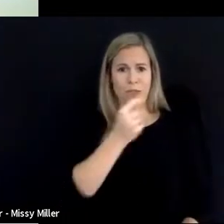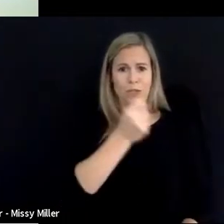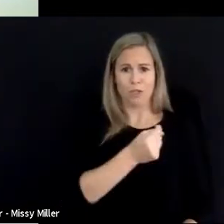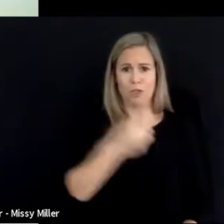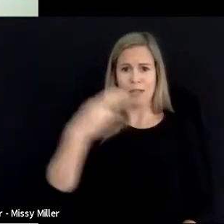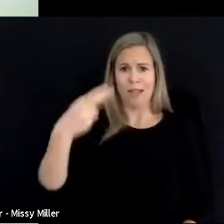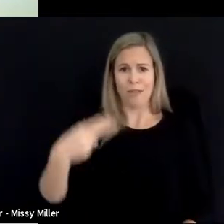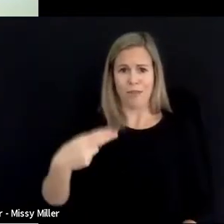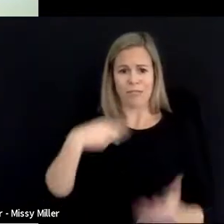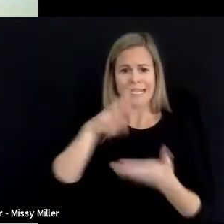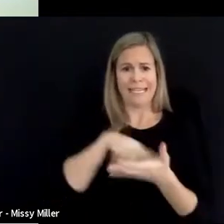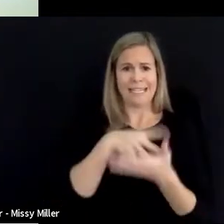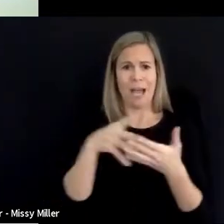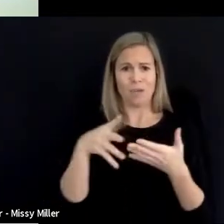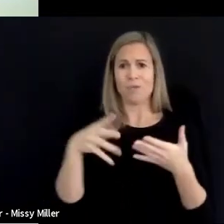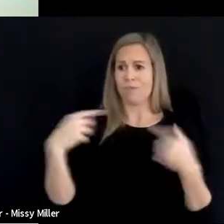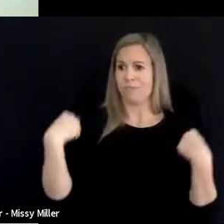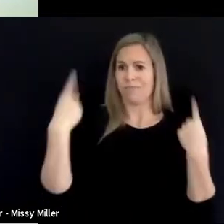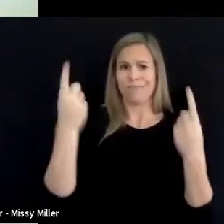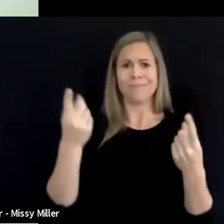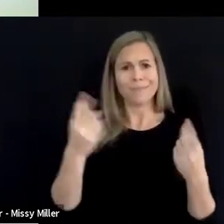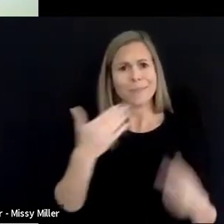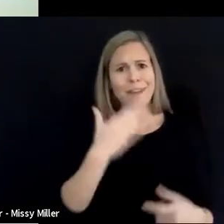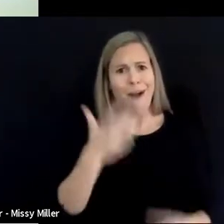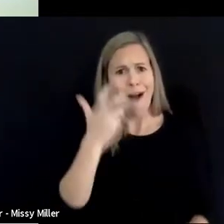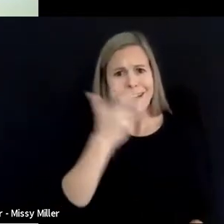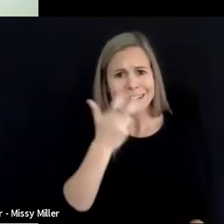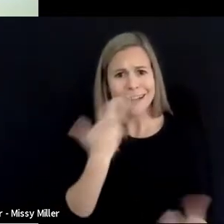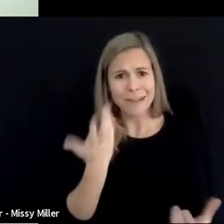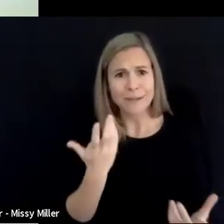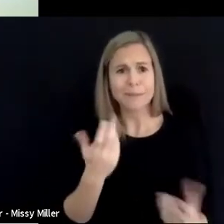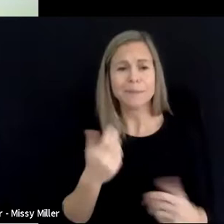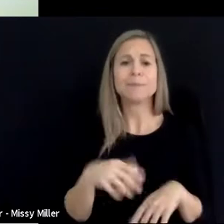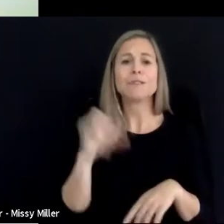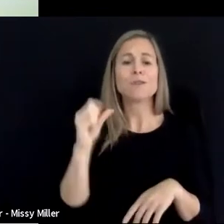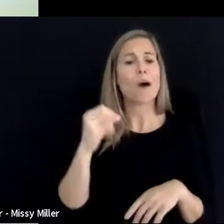I really see some terrific people be speaking, and I'm just honored to be a part of that.